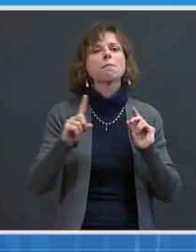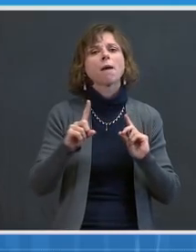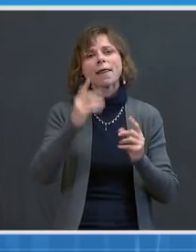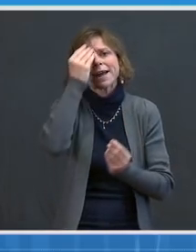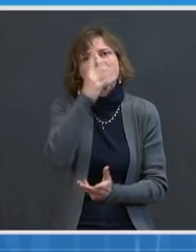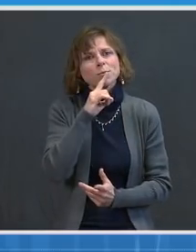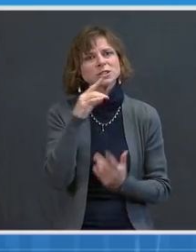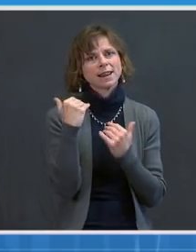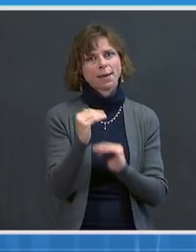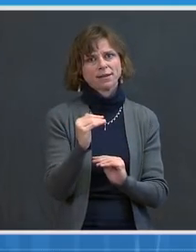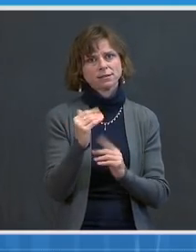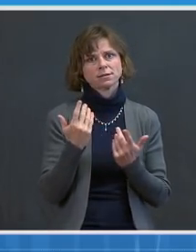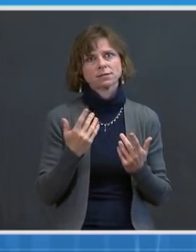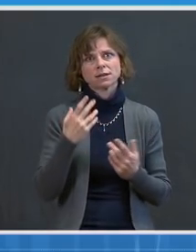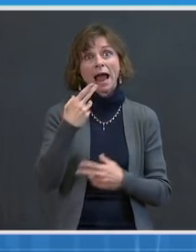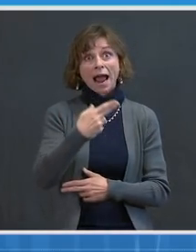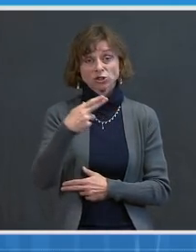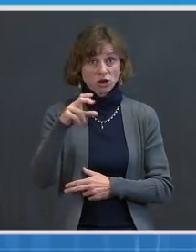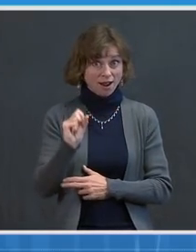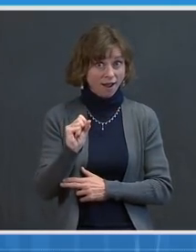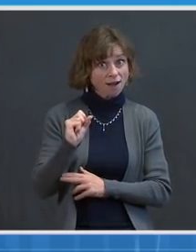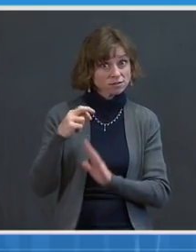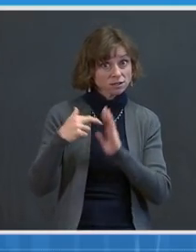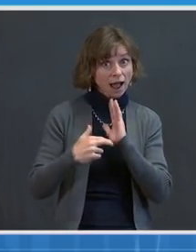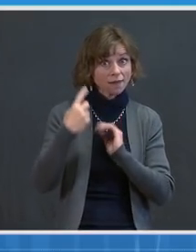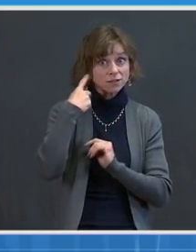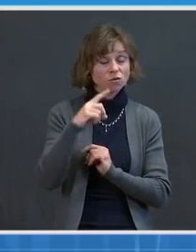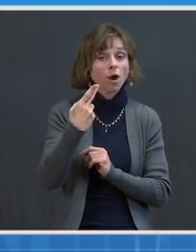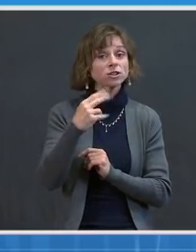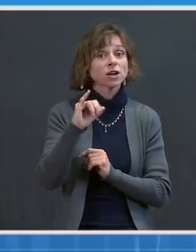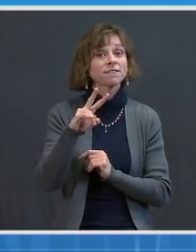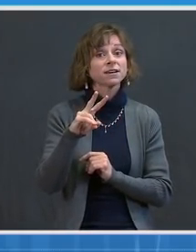The HHS guidelines for HIV recommend that people with HIV